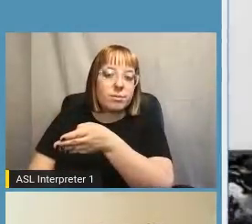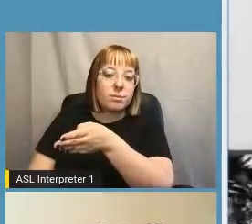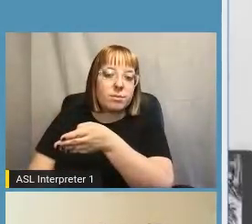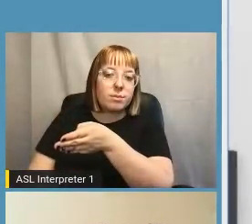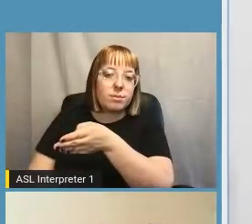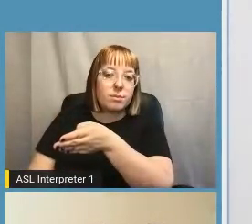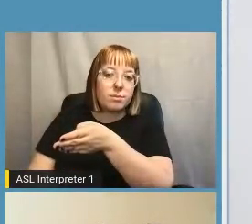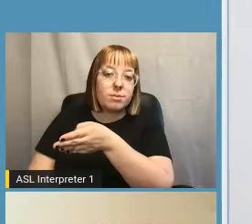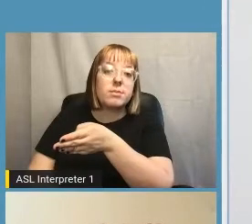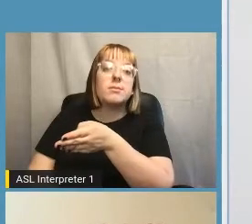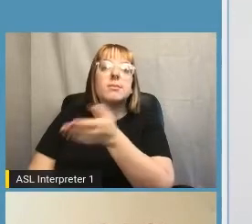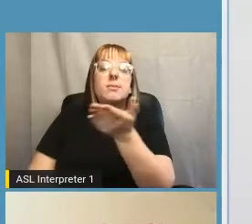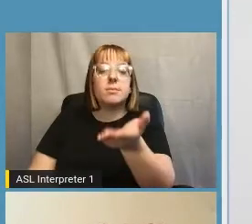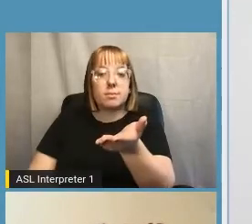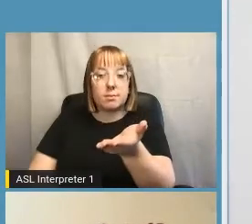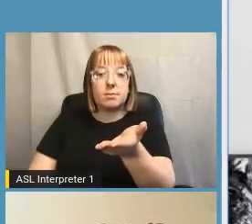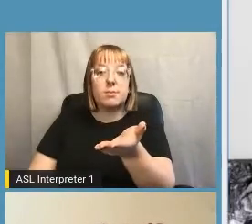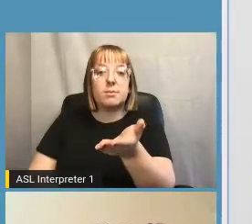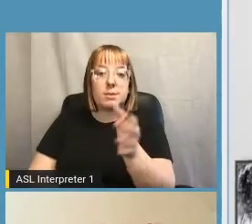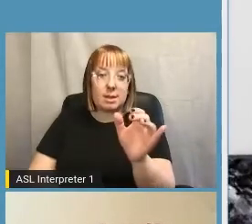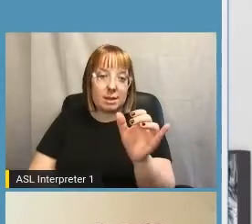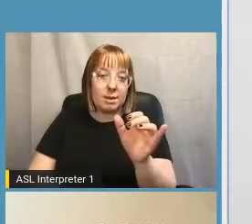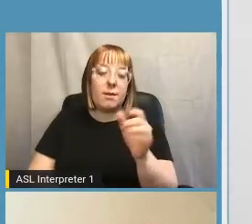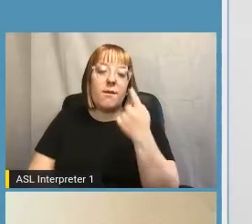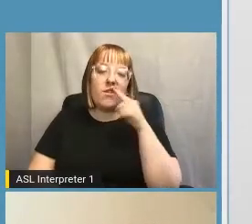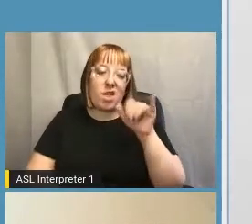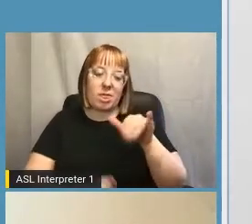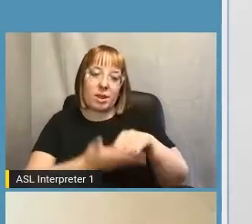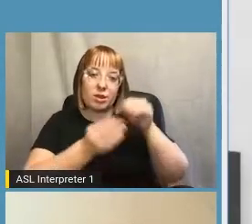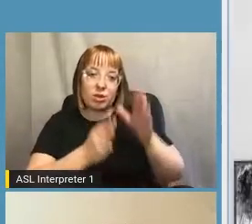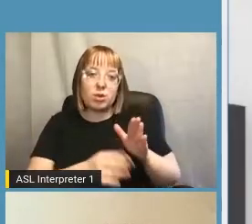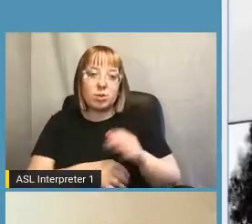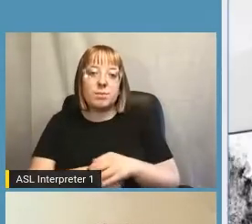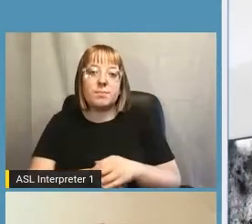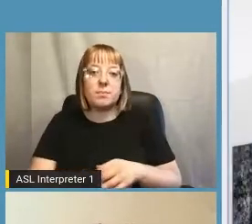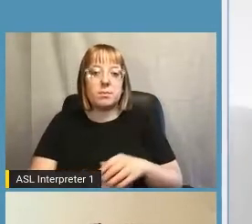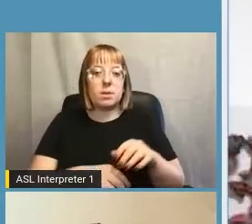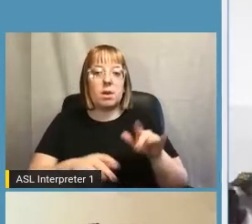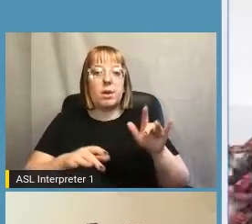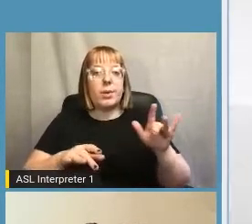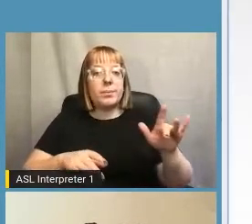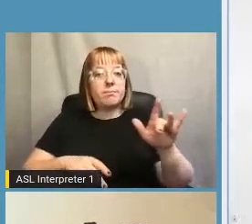and then um for that student so you can just kind of move around your mouse or you can use the arrow